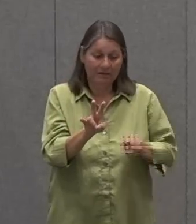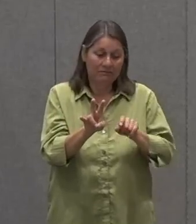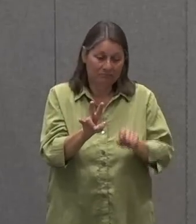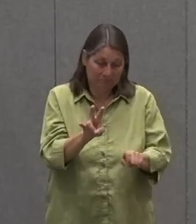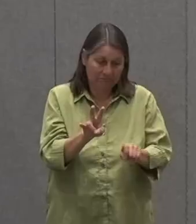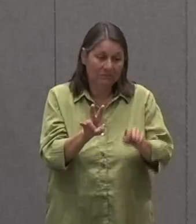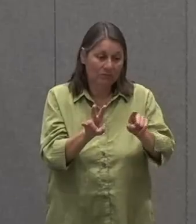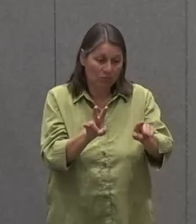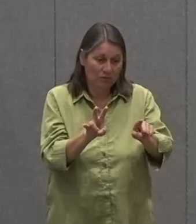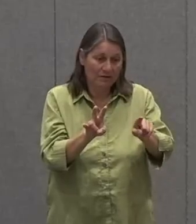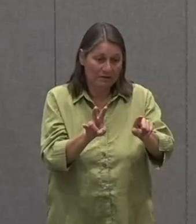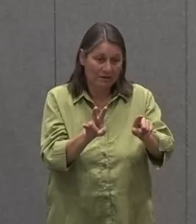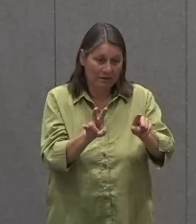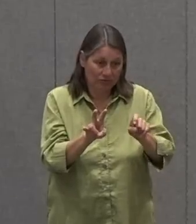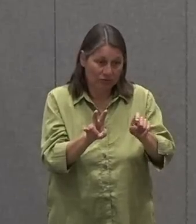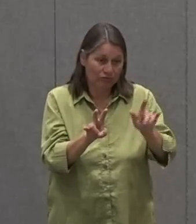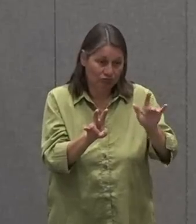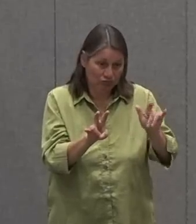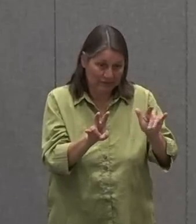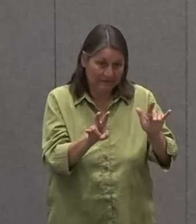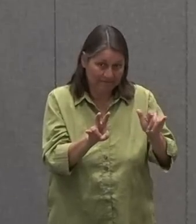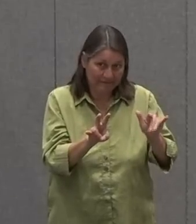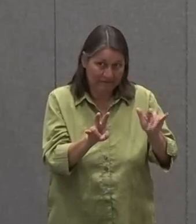it's just gonna be 147 and 125 thousandths.